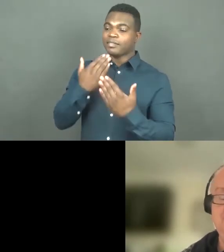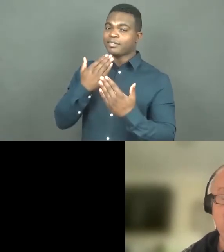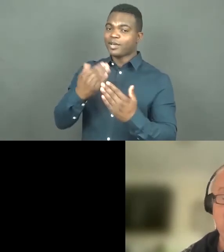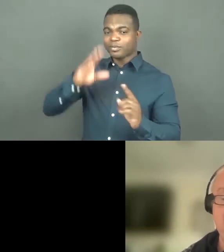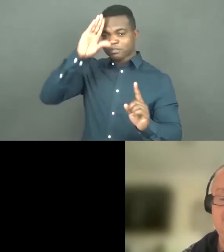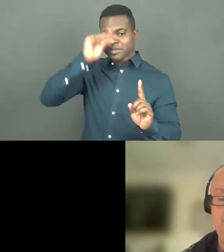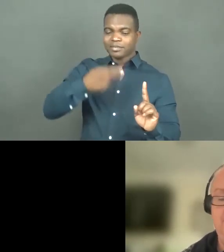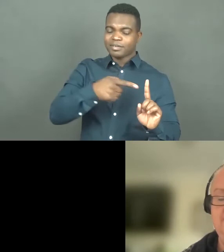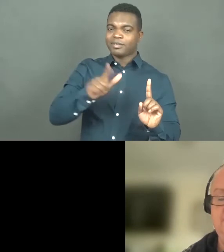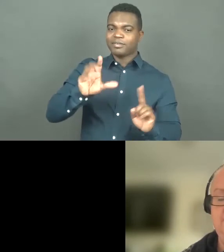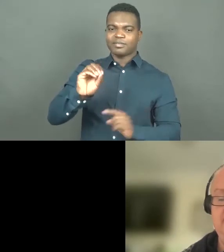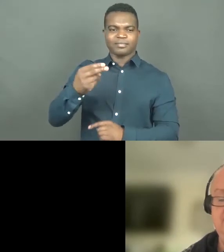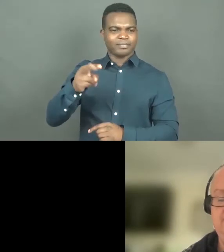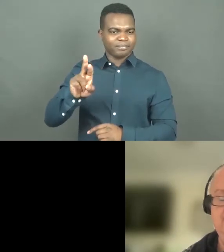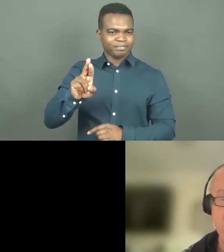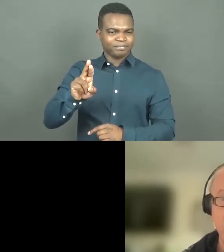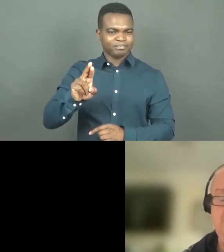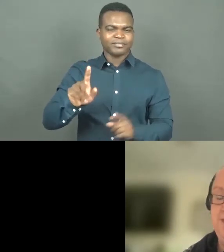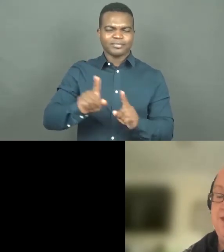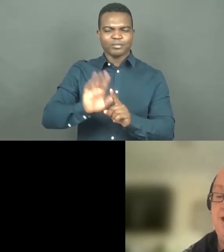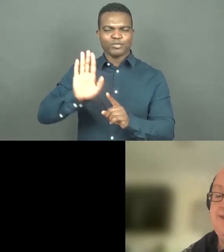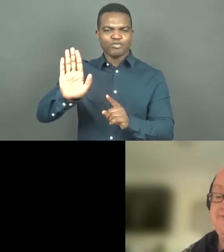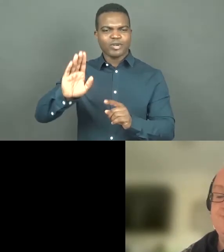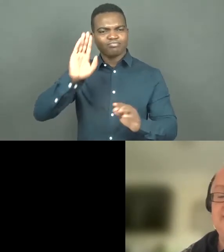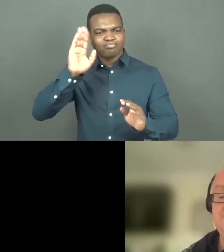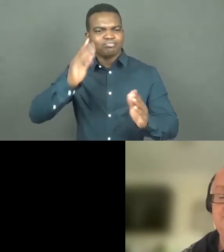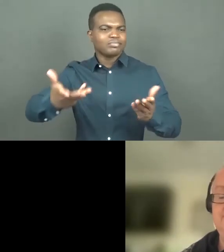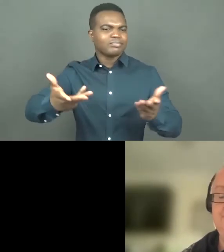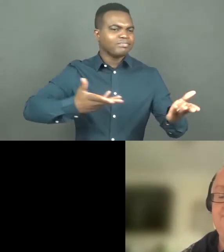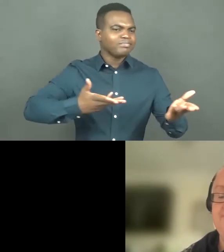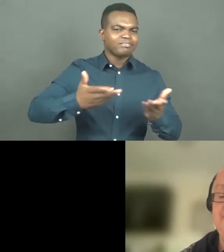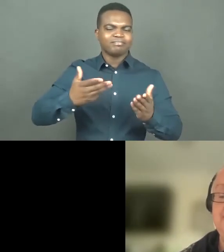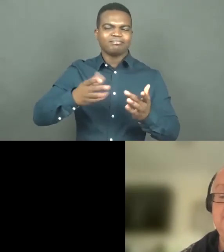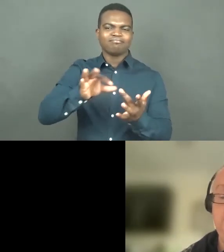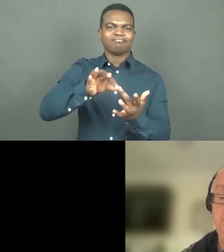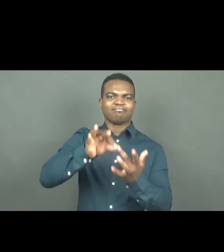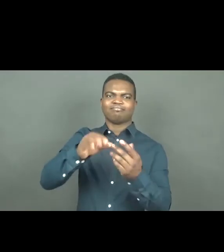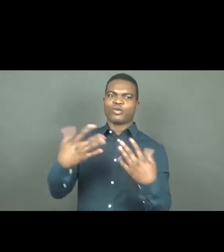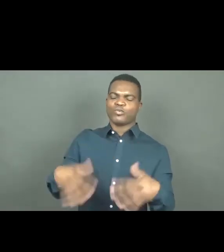for closing remarks and reflections. Our next presenter is Professor Hannah Kuper, who is